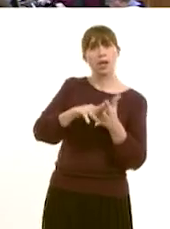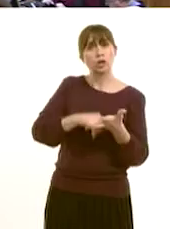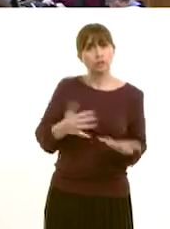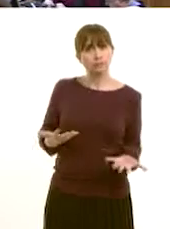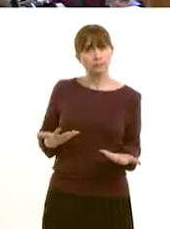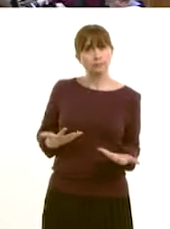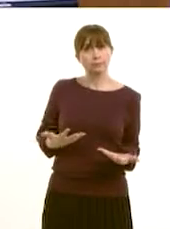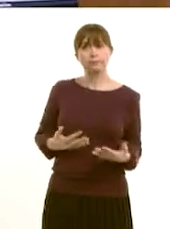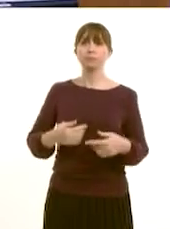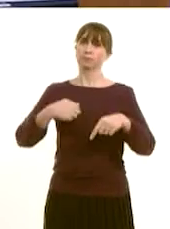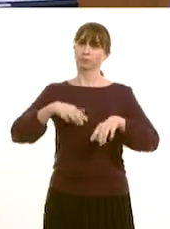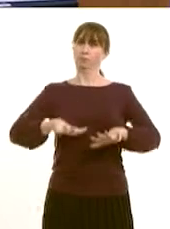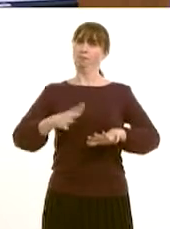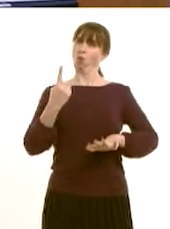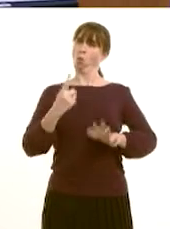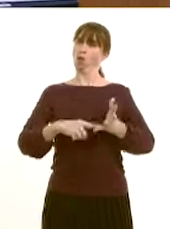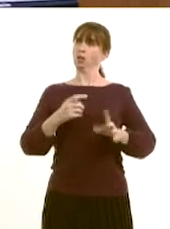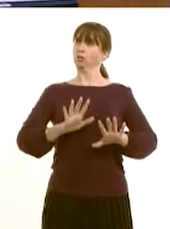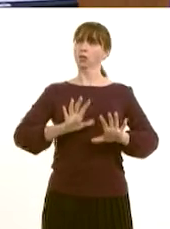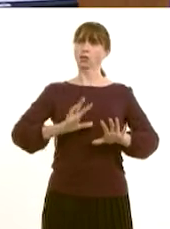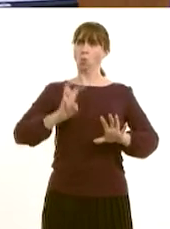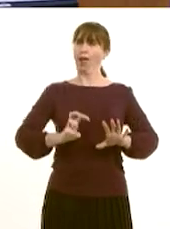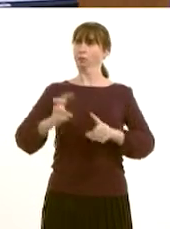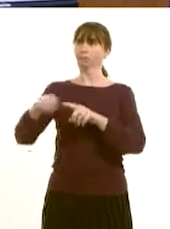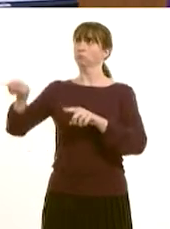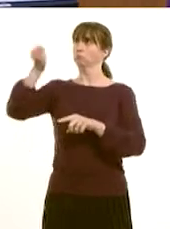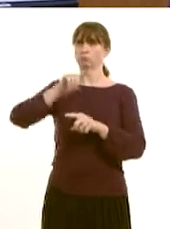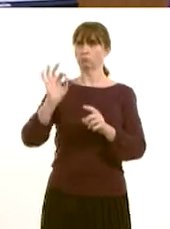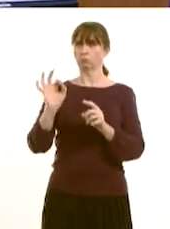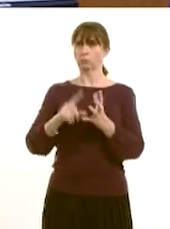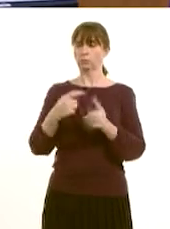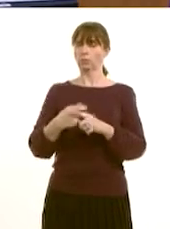We are the only country in the UK to provide 24/7 support and advice to health professionals